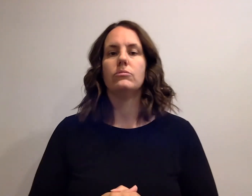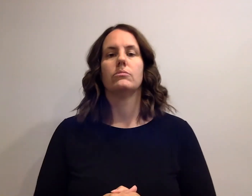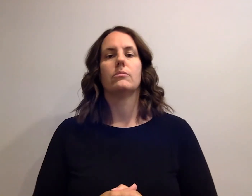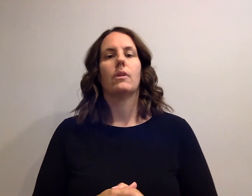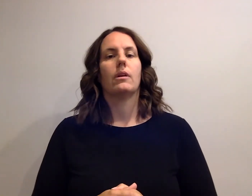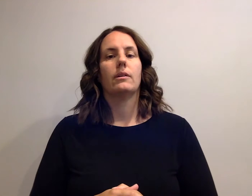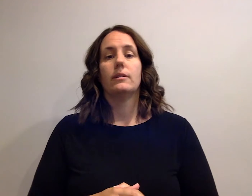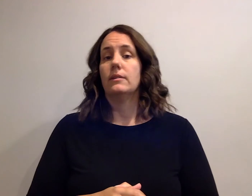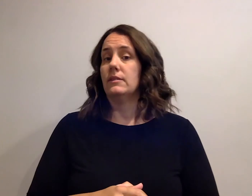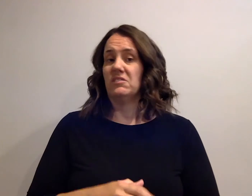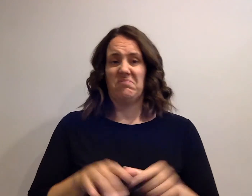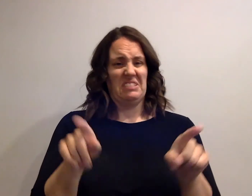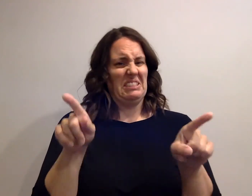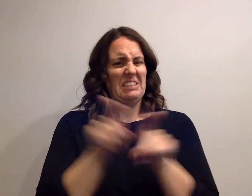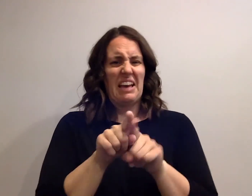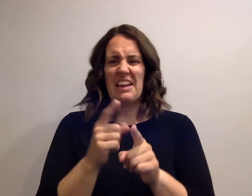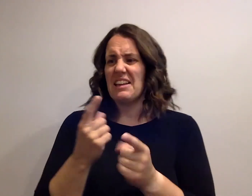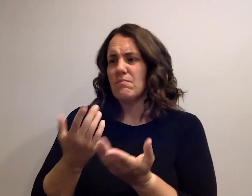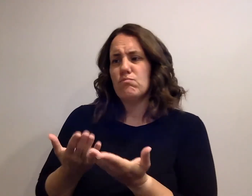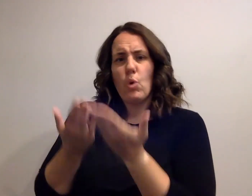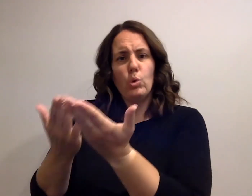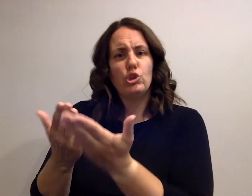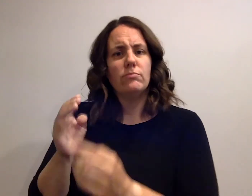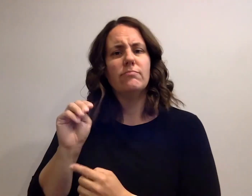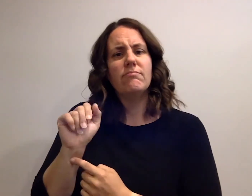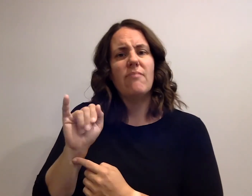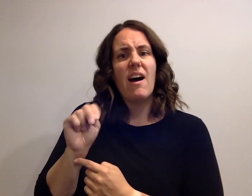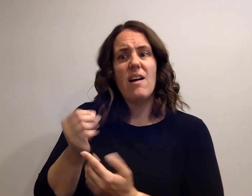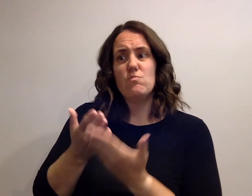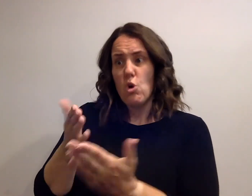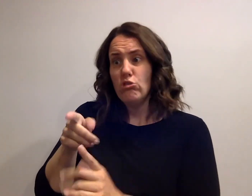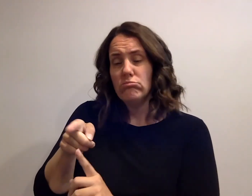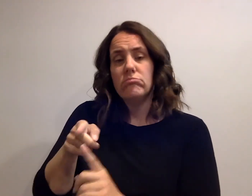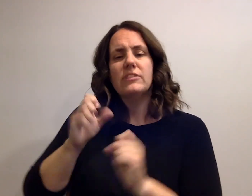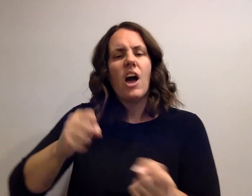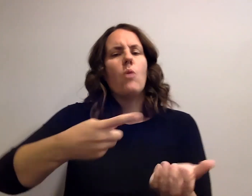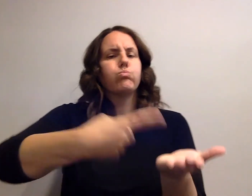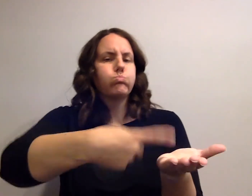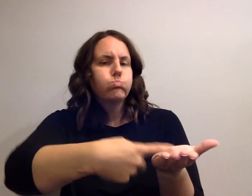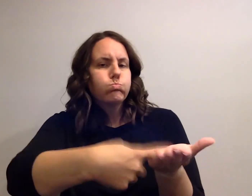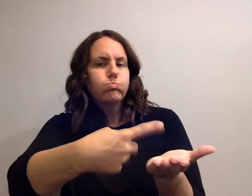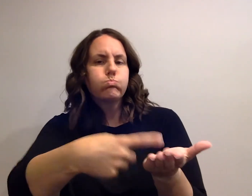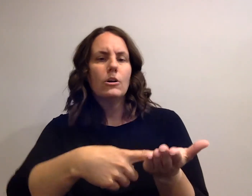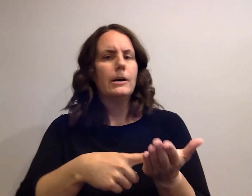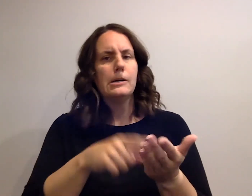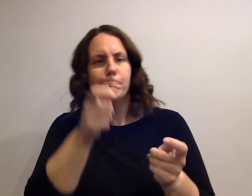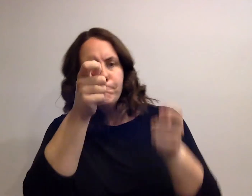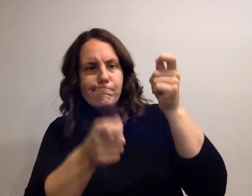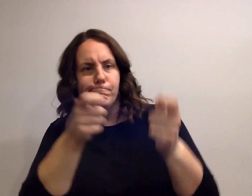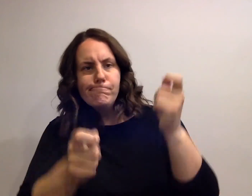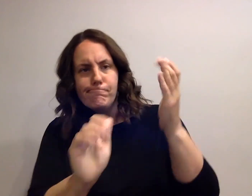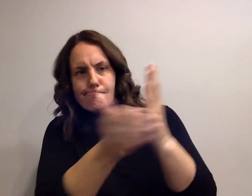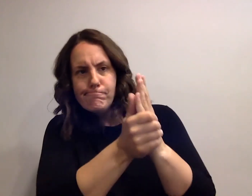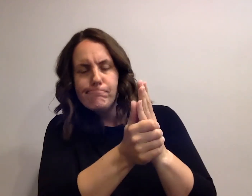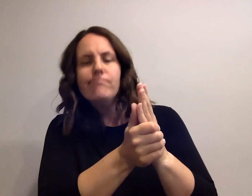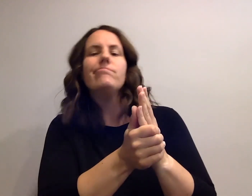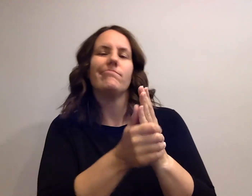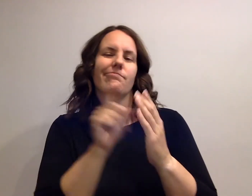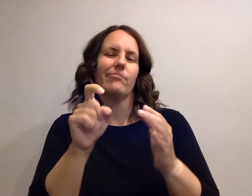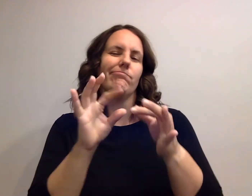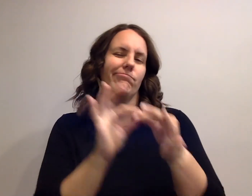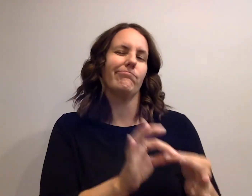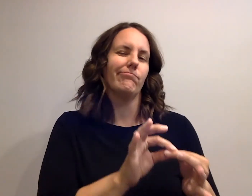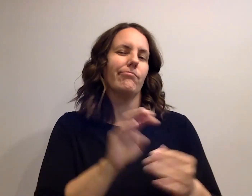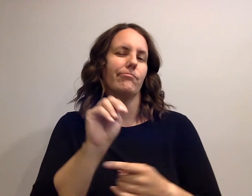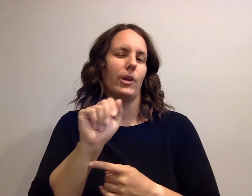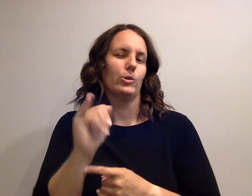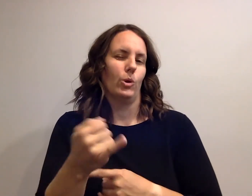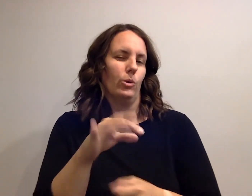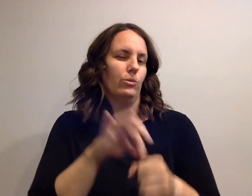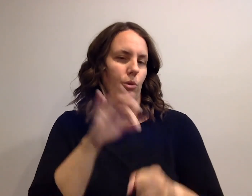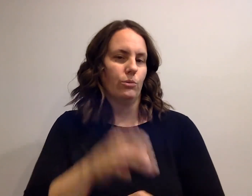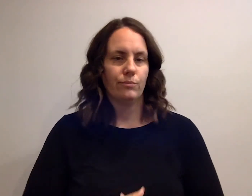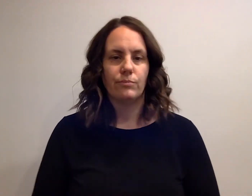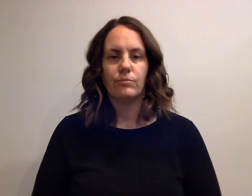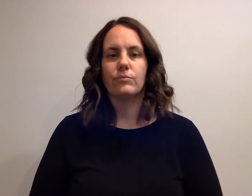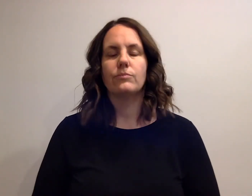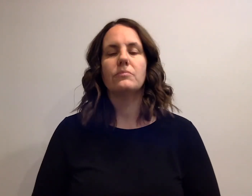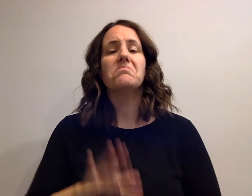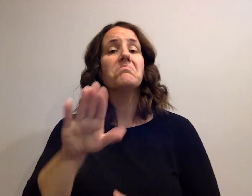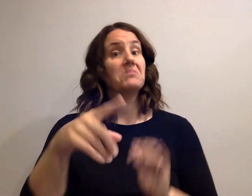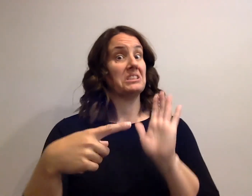Like main motions, resolutions can be debated, amended and requires a majority vote.